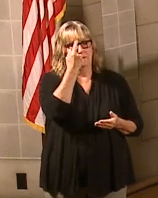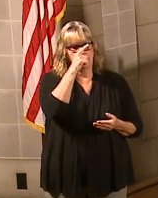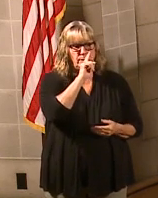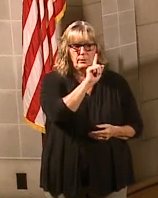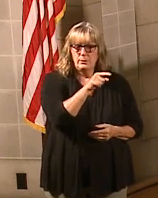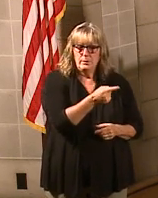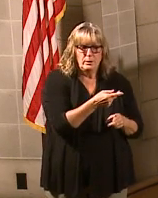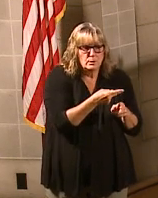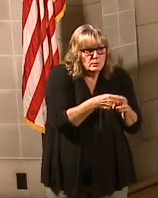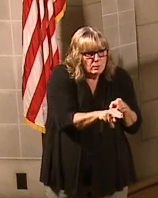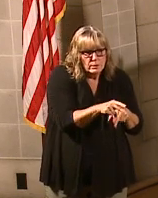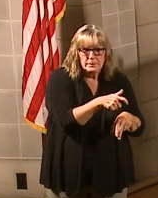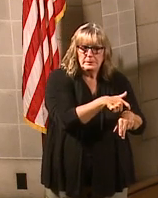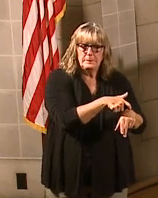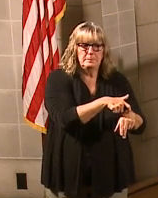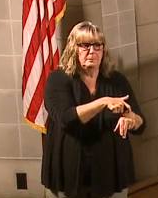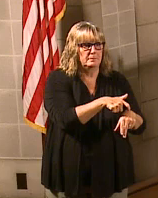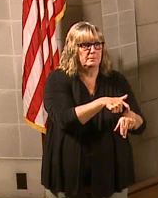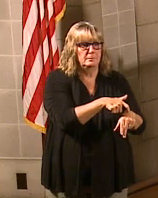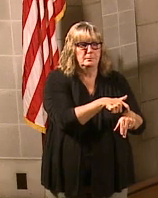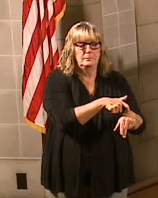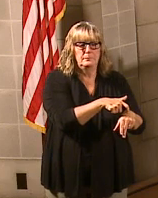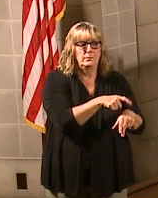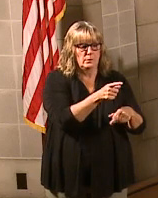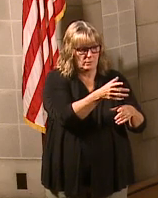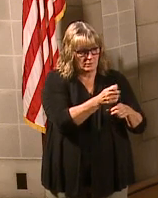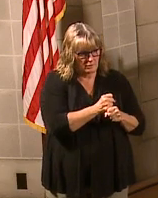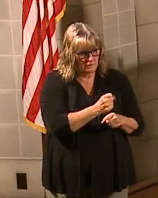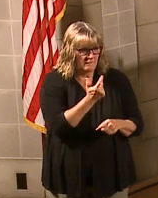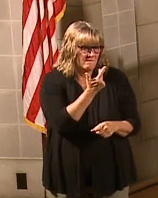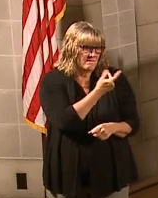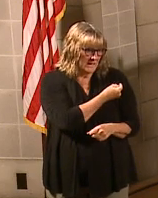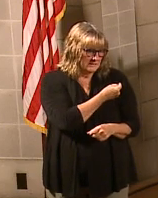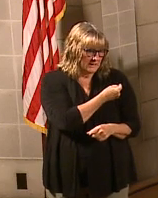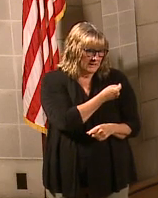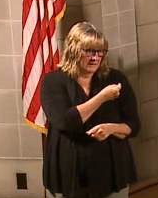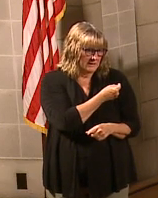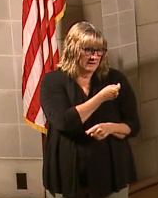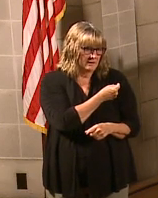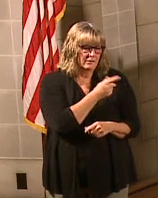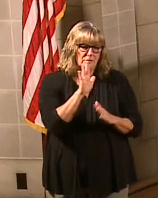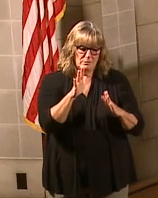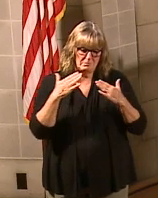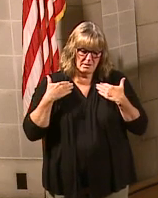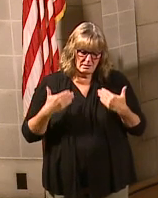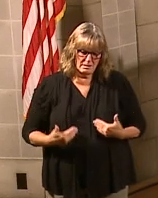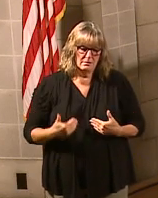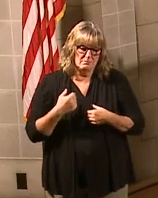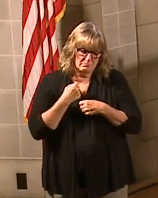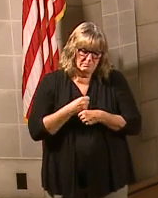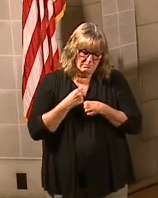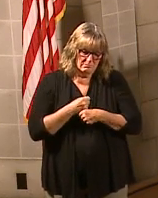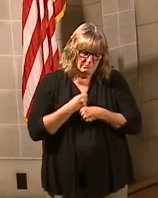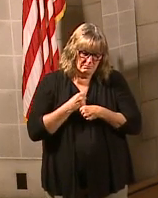WELL, THE REASON IS IS BECAUSE MONOCLONAL ANTIBODY THERAPY IS